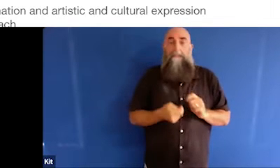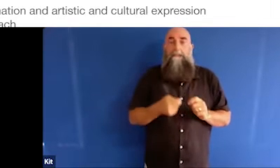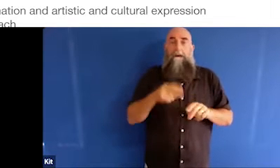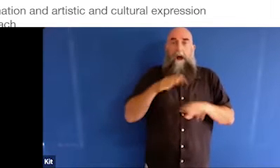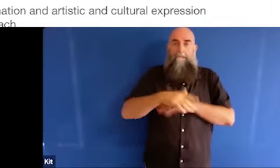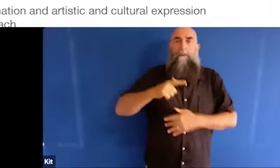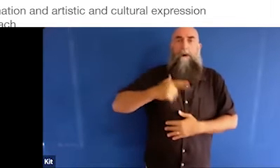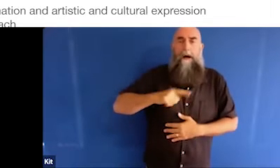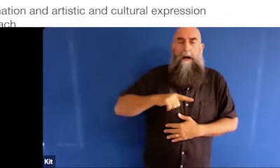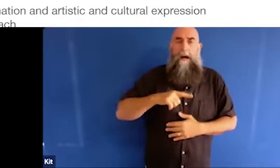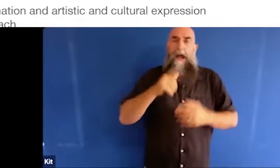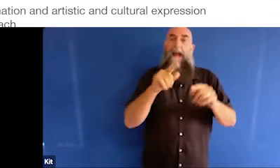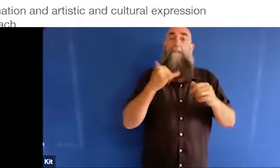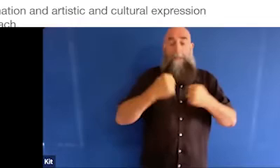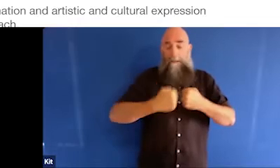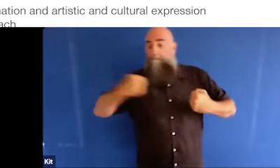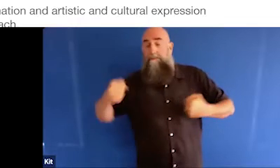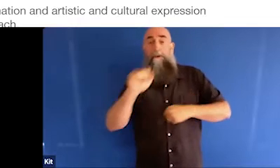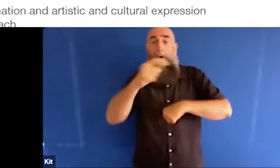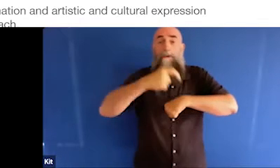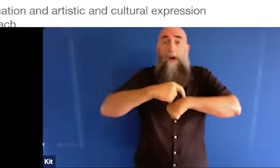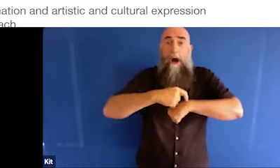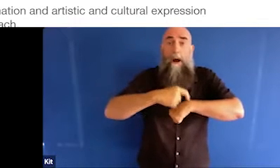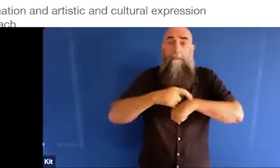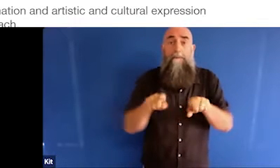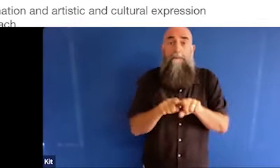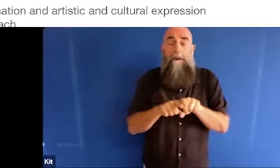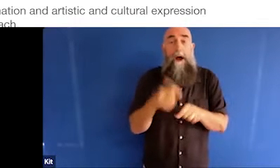Yes. So if things do change within like, if you are successful and you